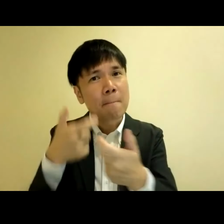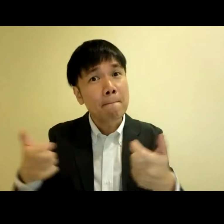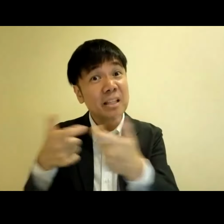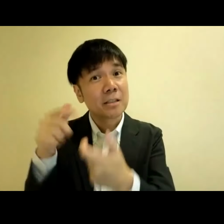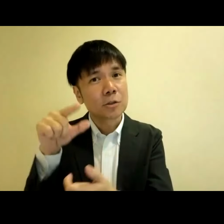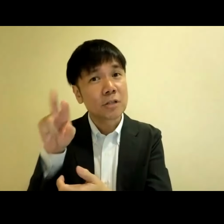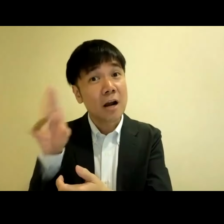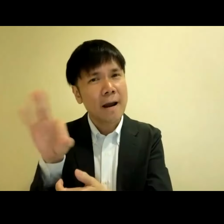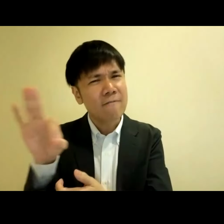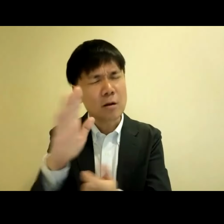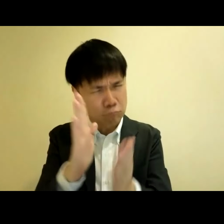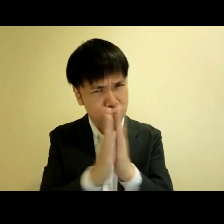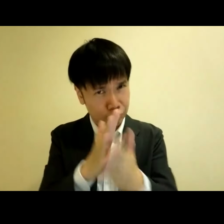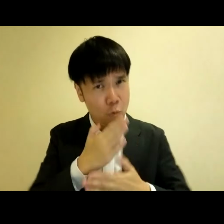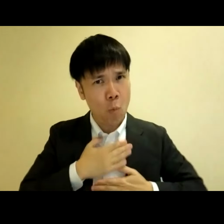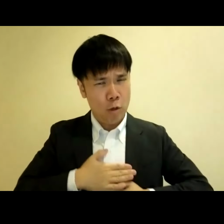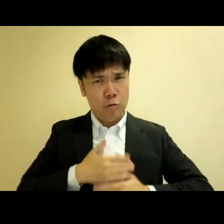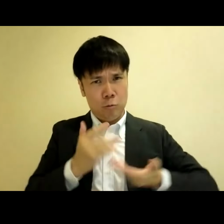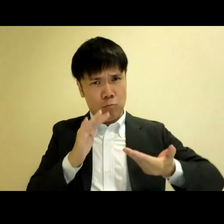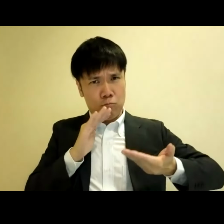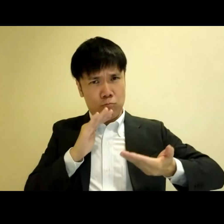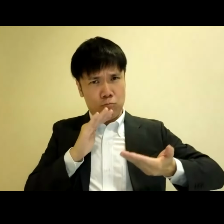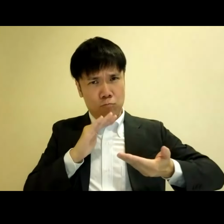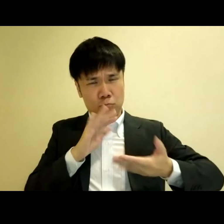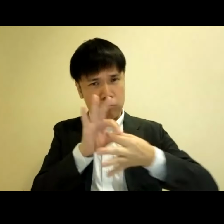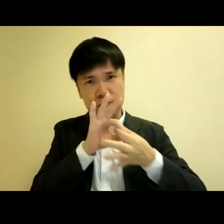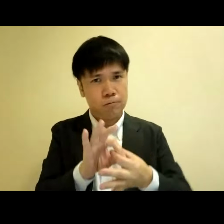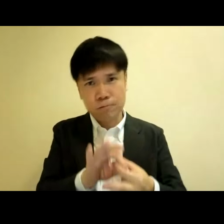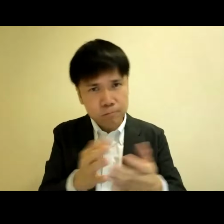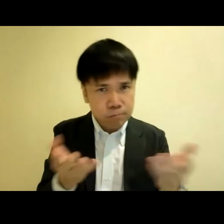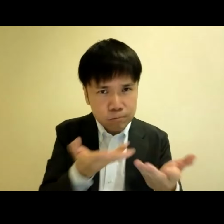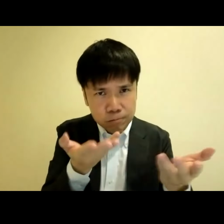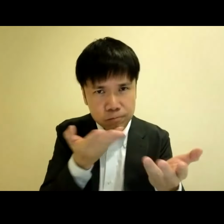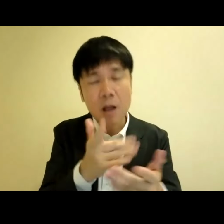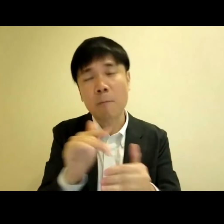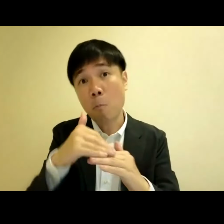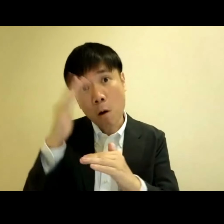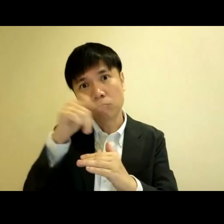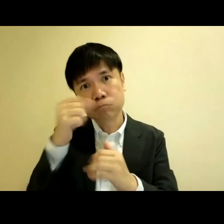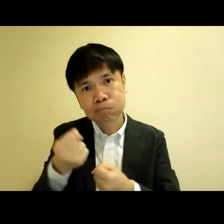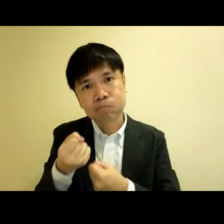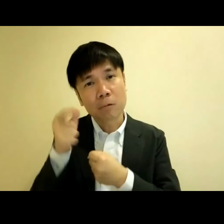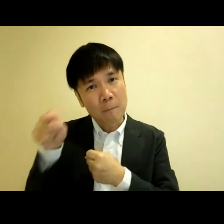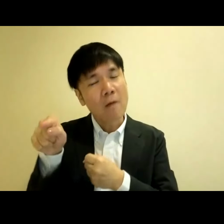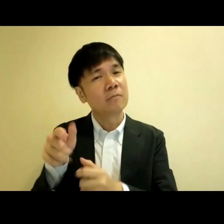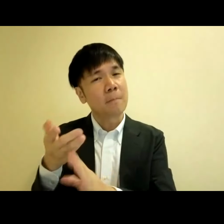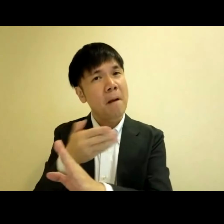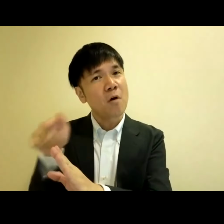development such as sustainable development policy integration and refugee protection,